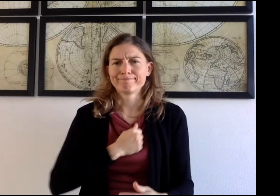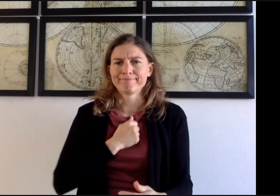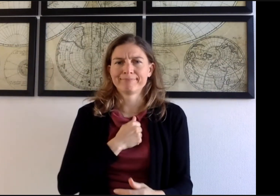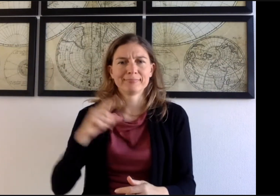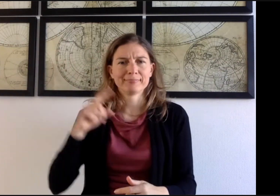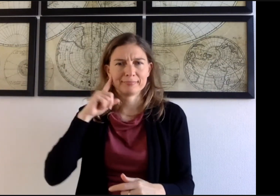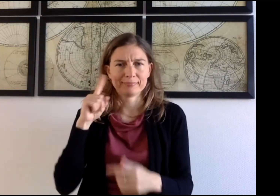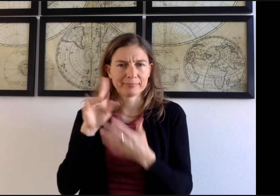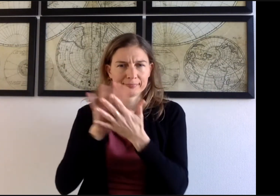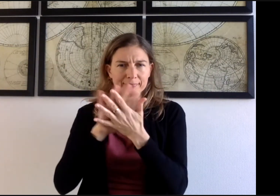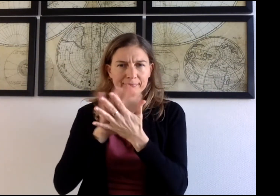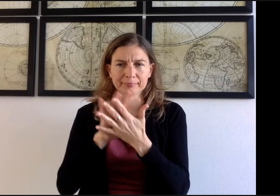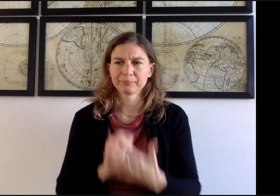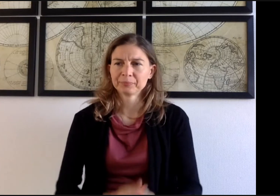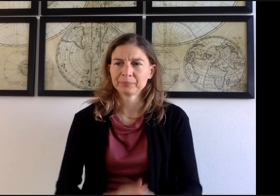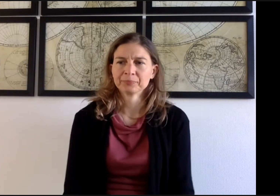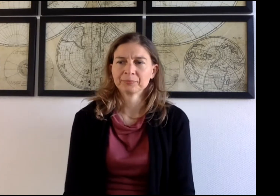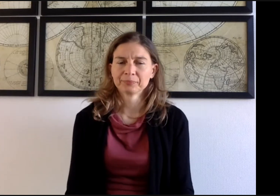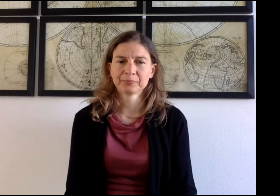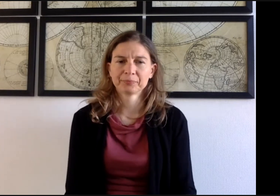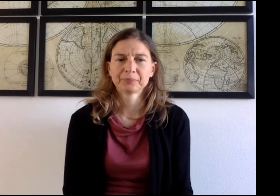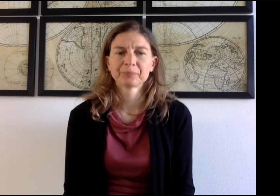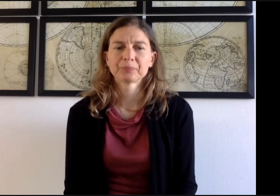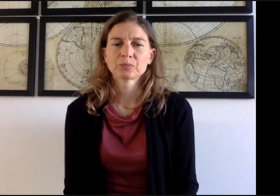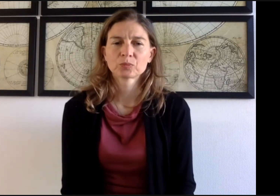So what we identified that most of you are concerned with.